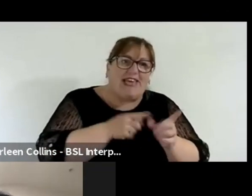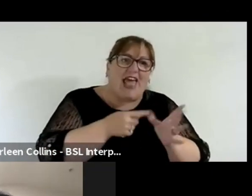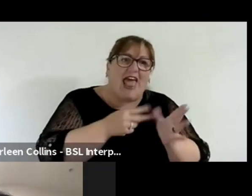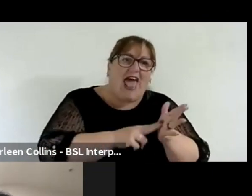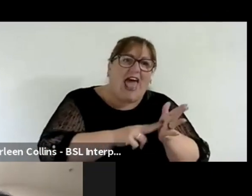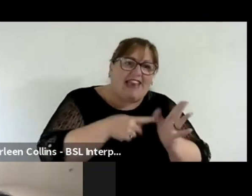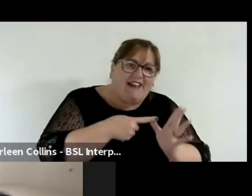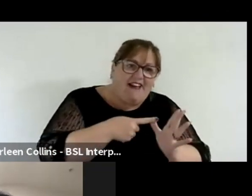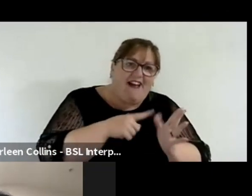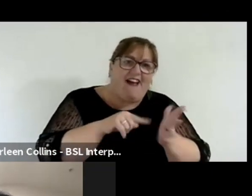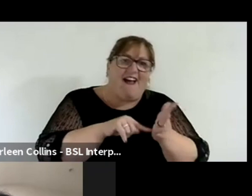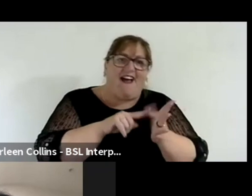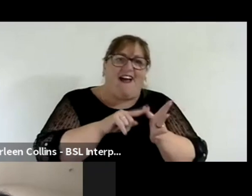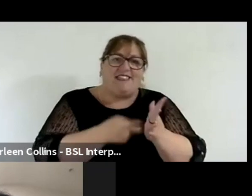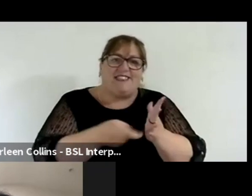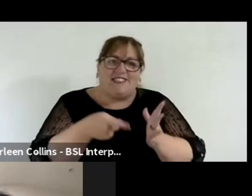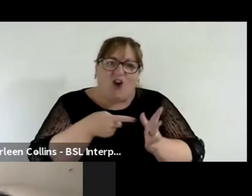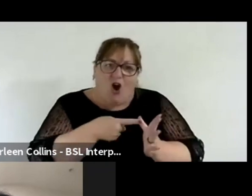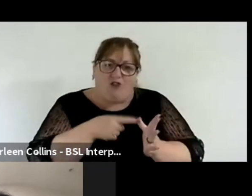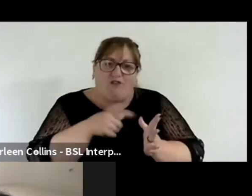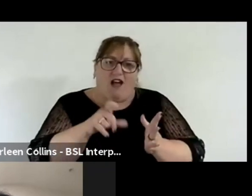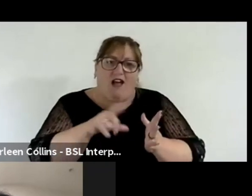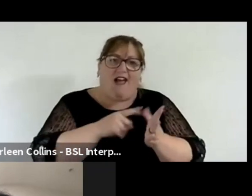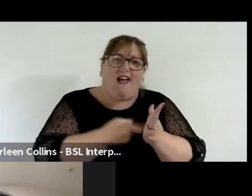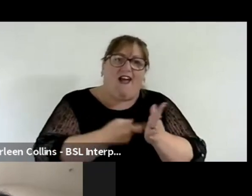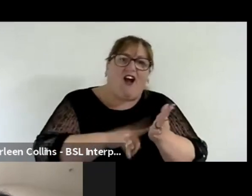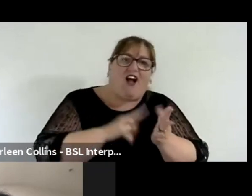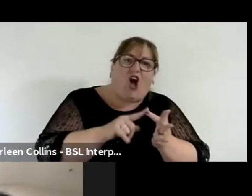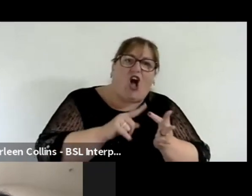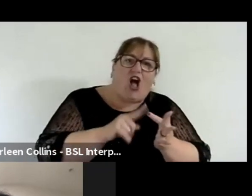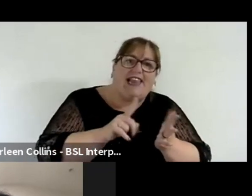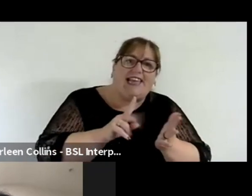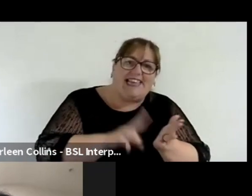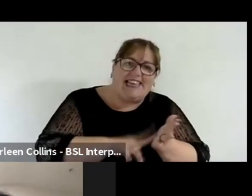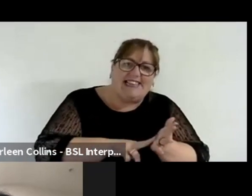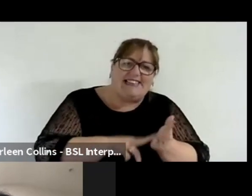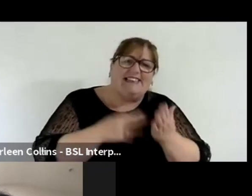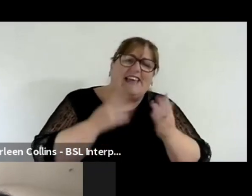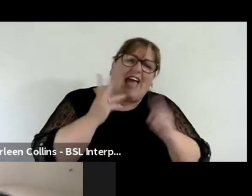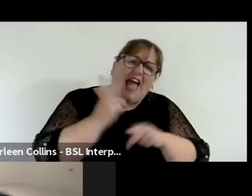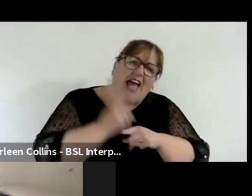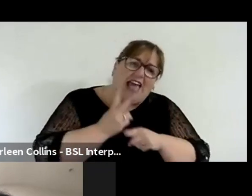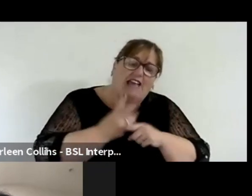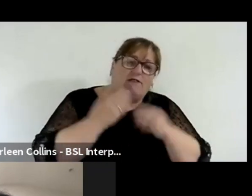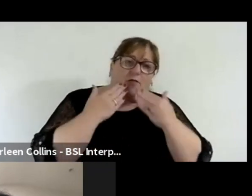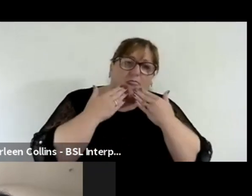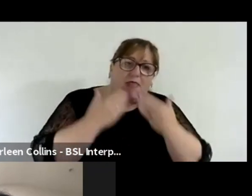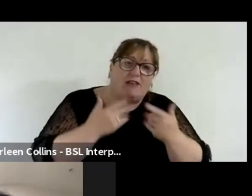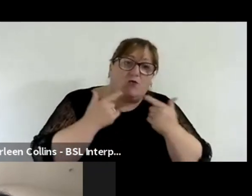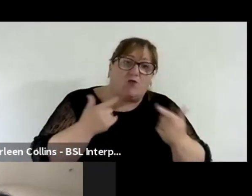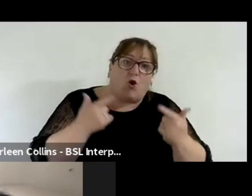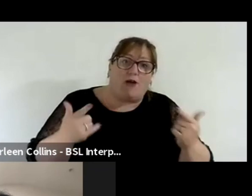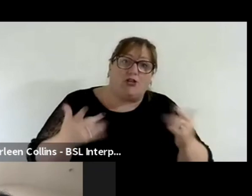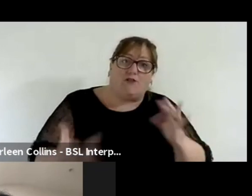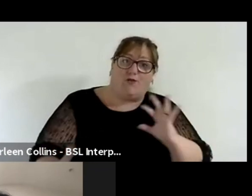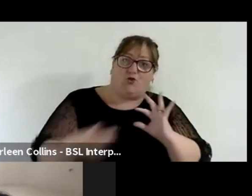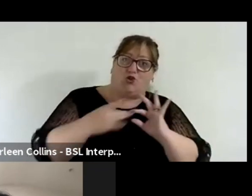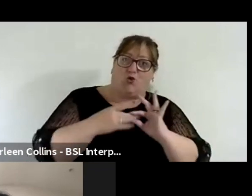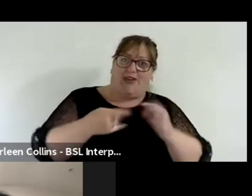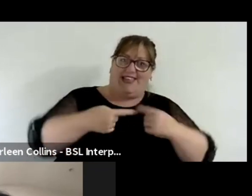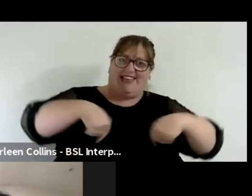From my perspective, I would like to say a big thank you to Mahomed and